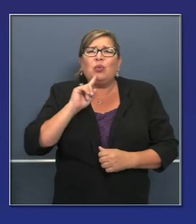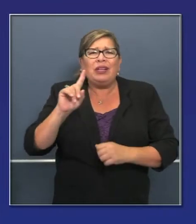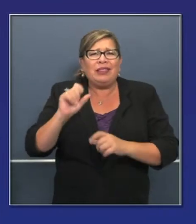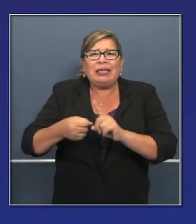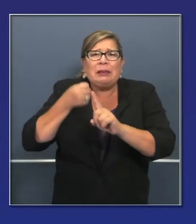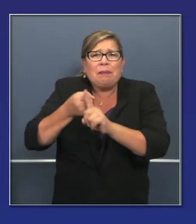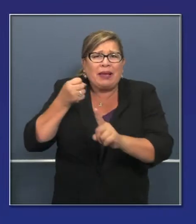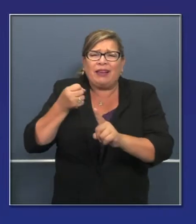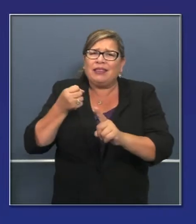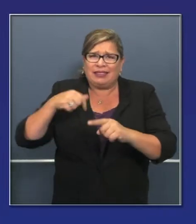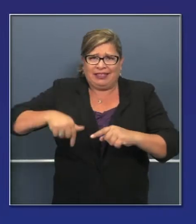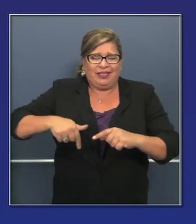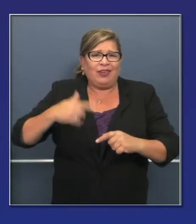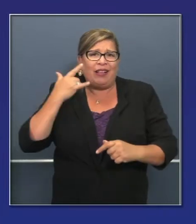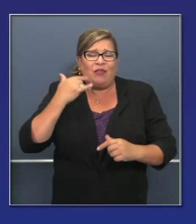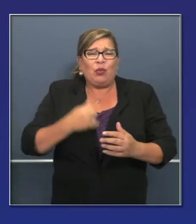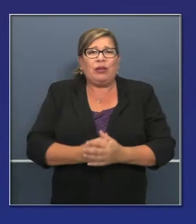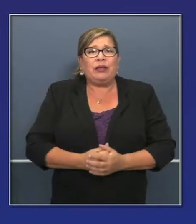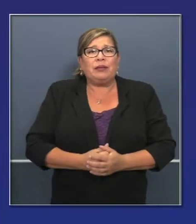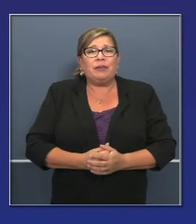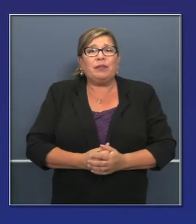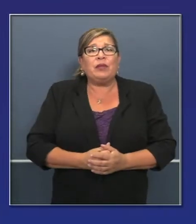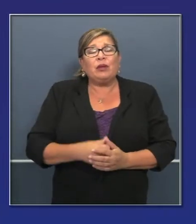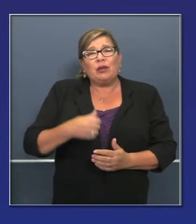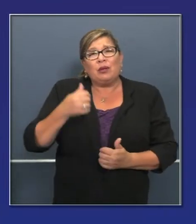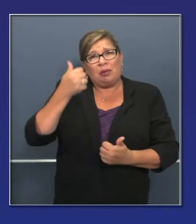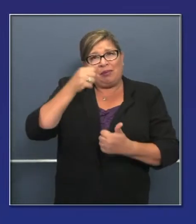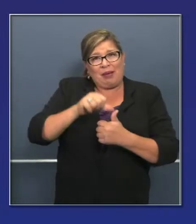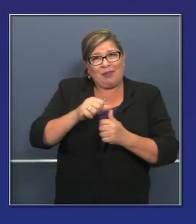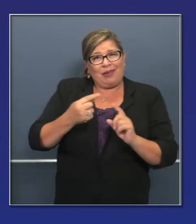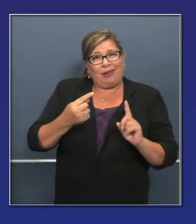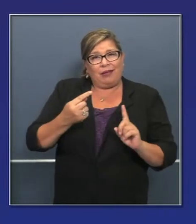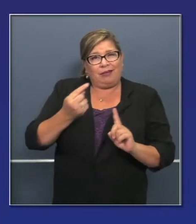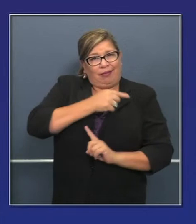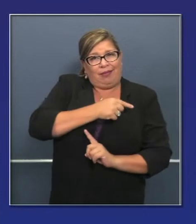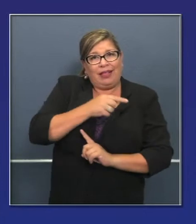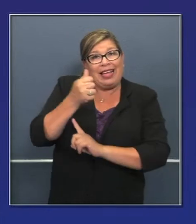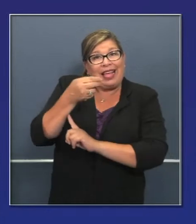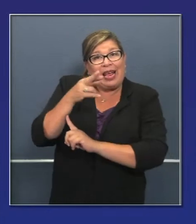where we've been not since April again remember those April numbers we were testing primarily